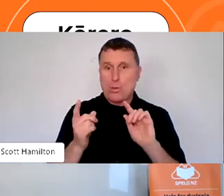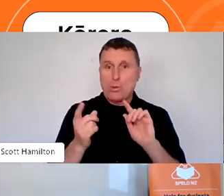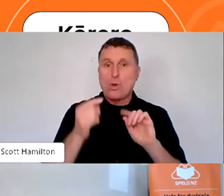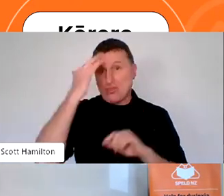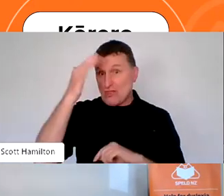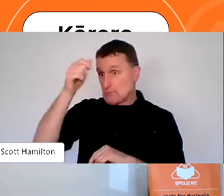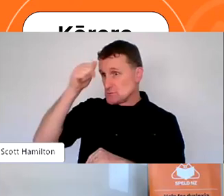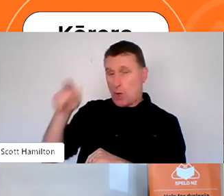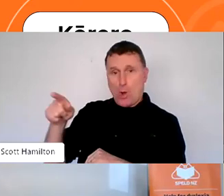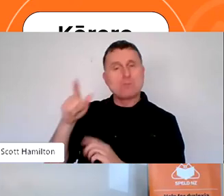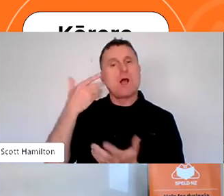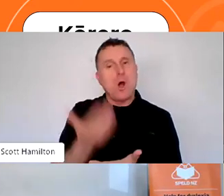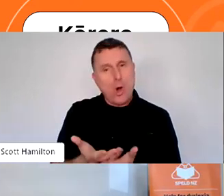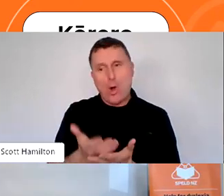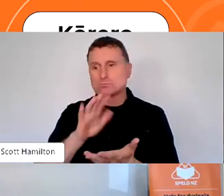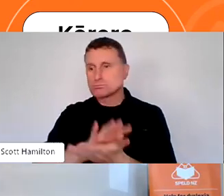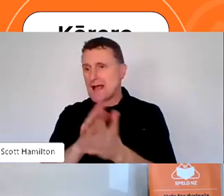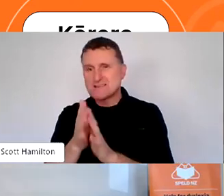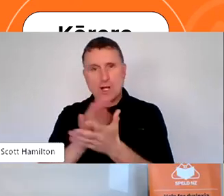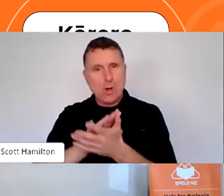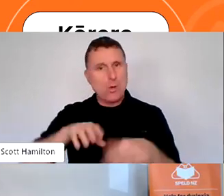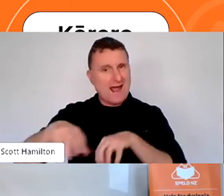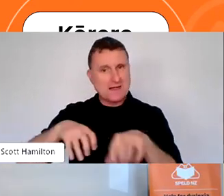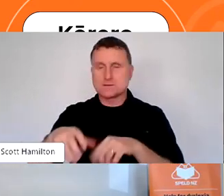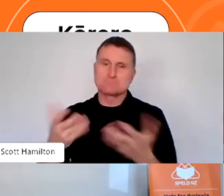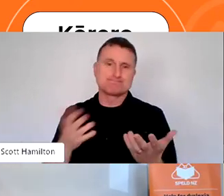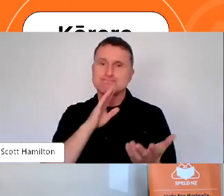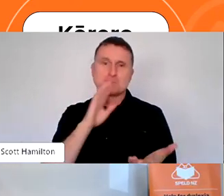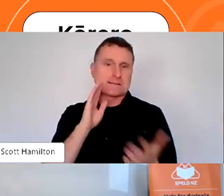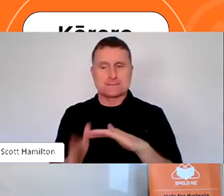putting it into practice is a whole other thing. So we're walking alongside